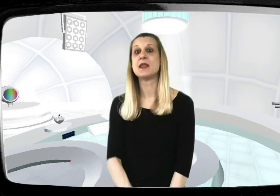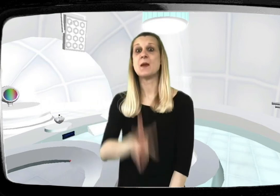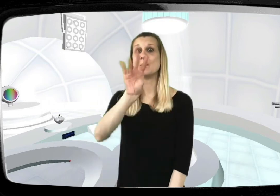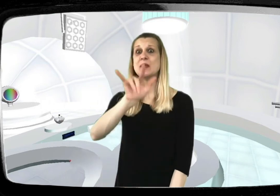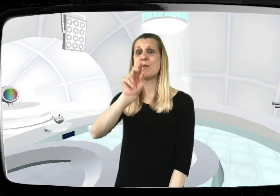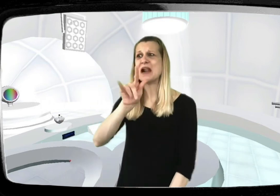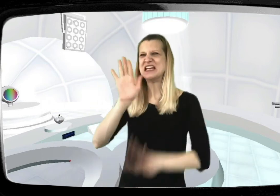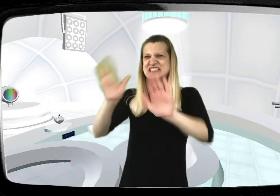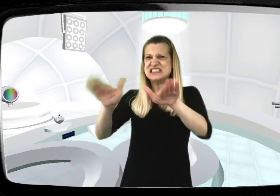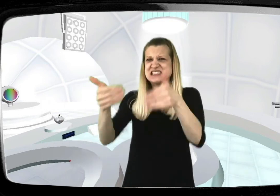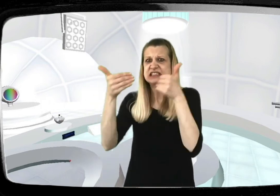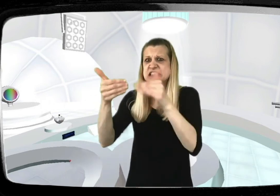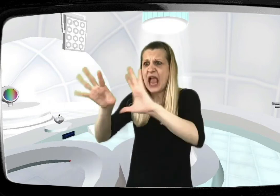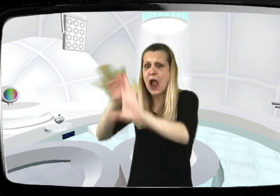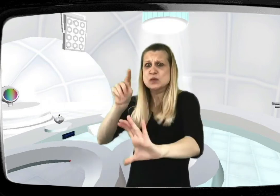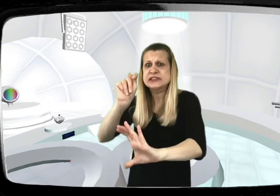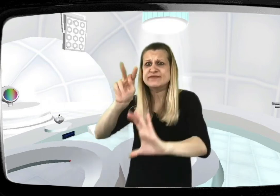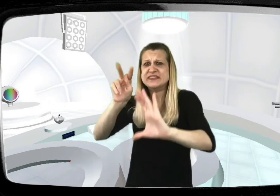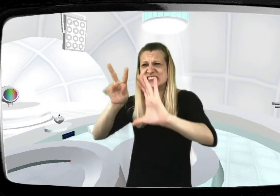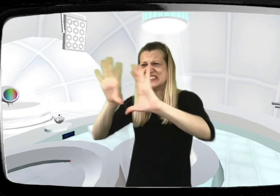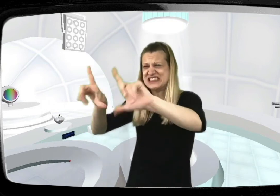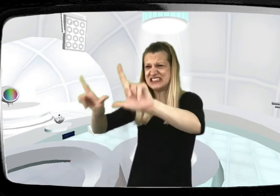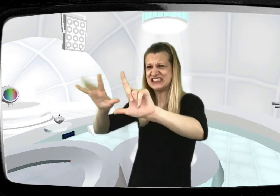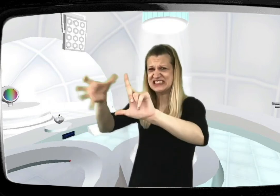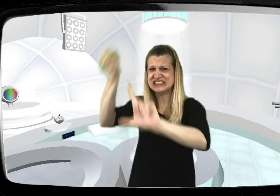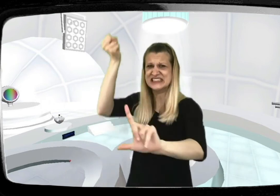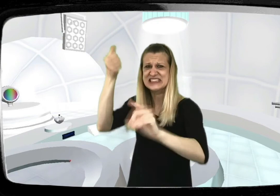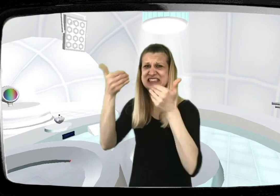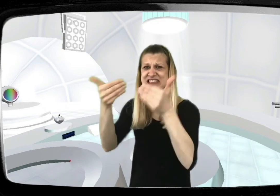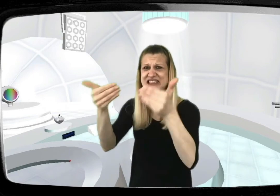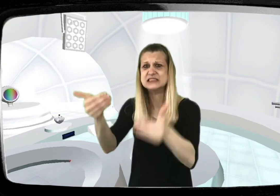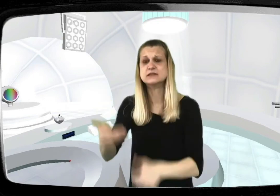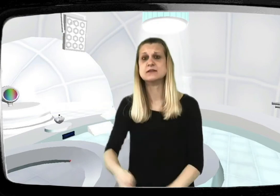"Grab him!" ordered Mr. Wonka. "Quick!"